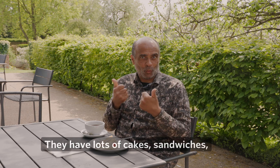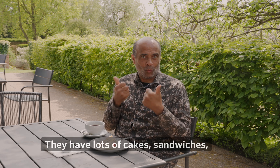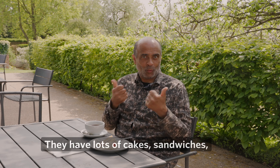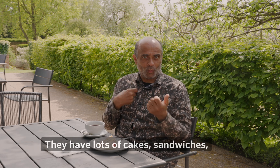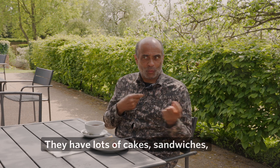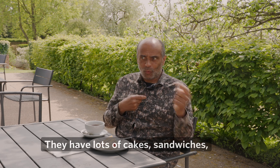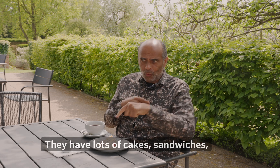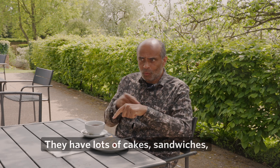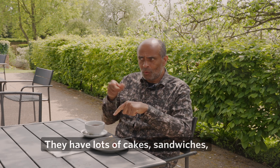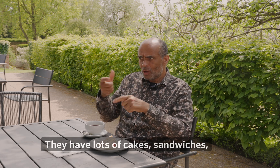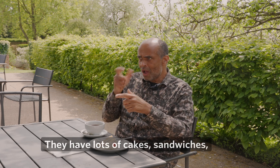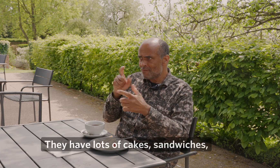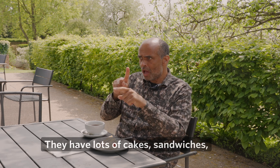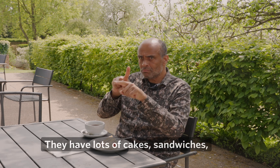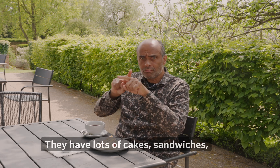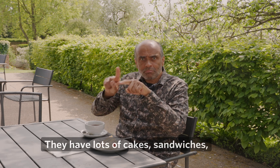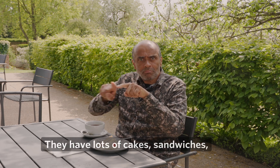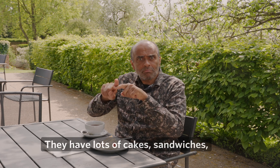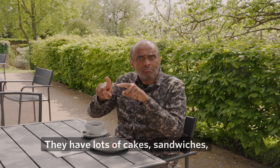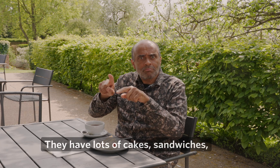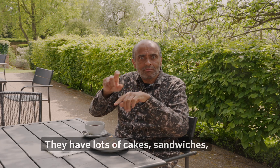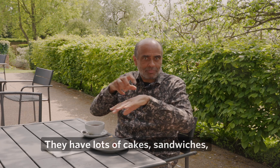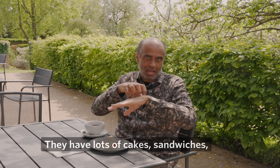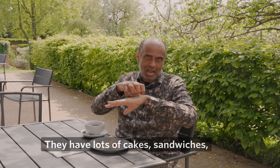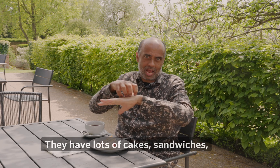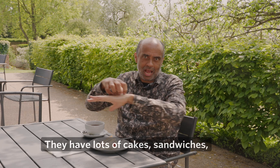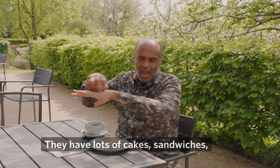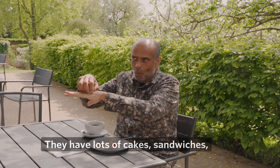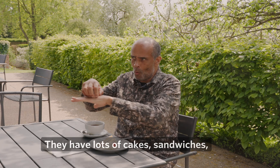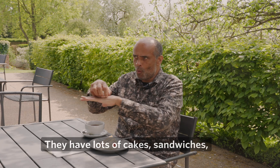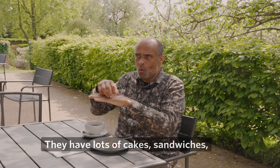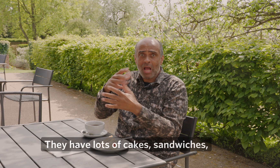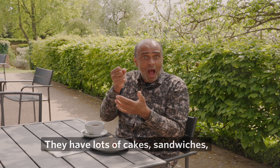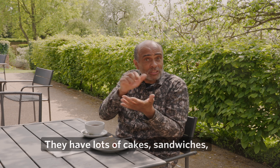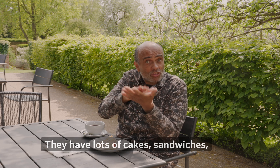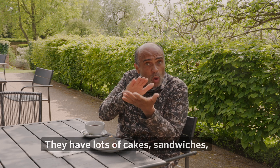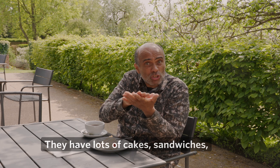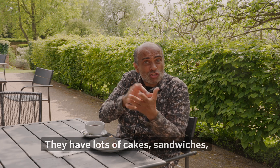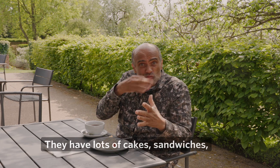They have lots of cakes, sandwiches,